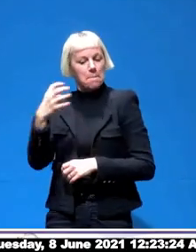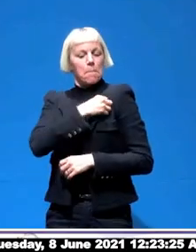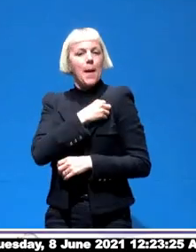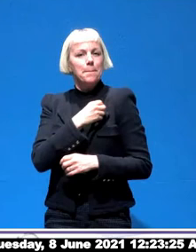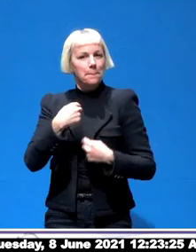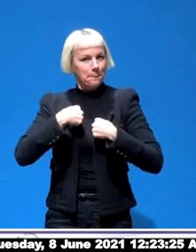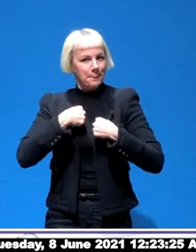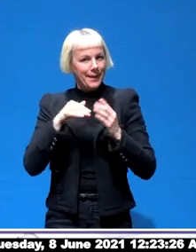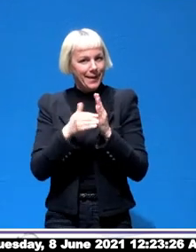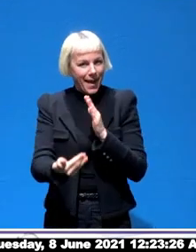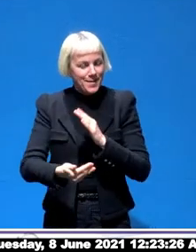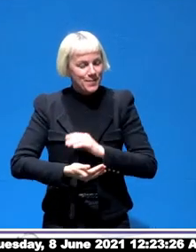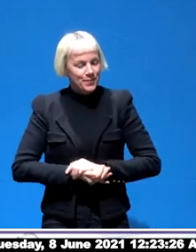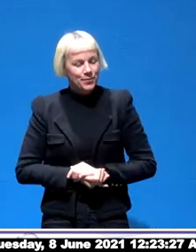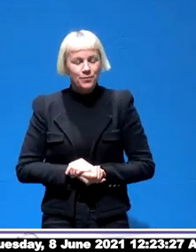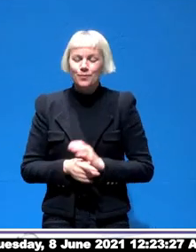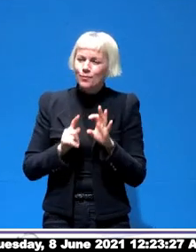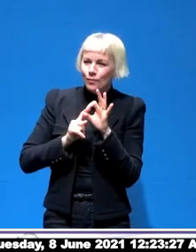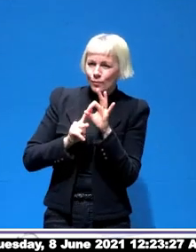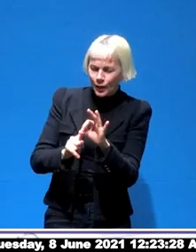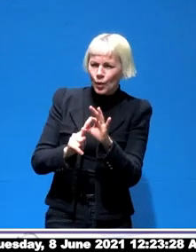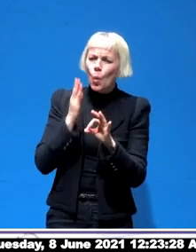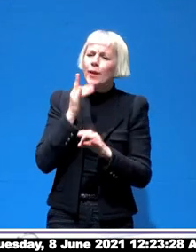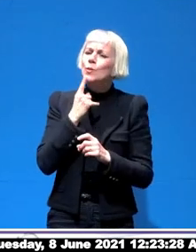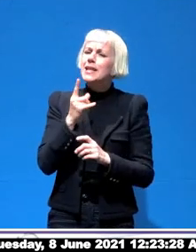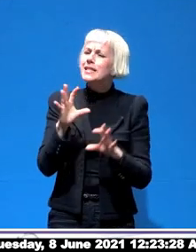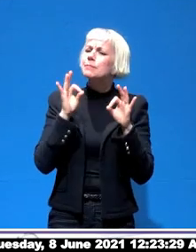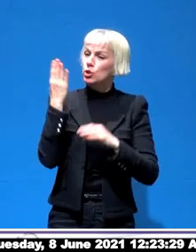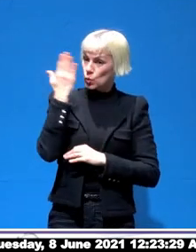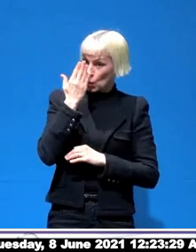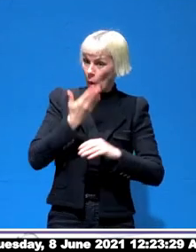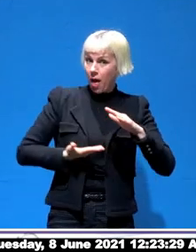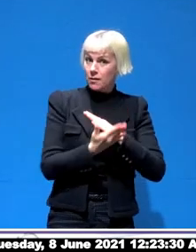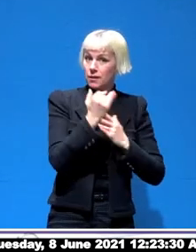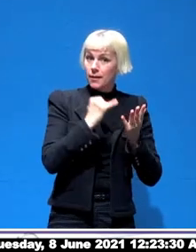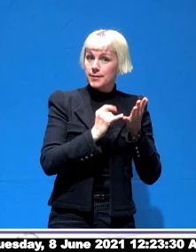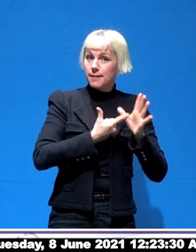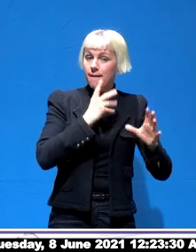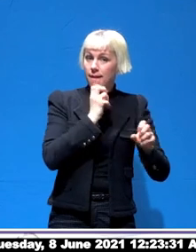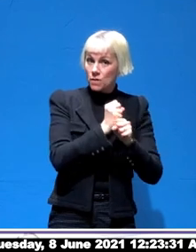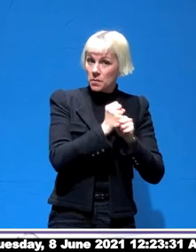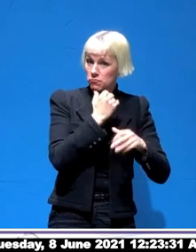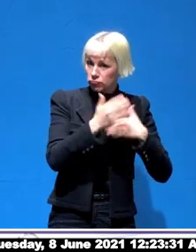The special school you referred to is one run by the State, is it? Yes, that's correct. Thank you.